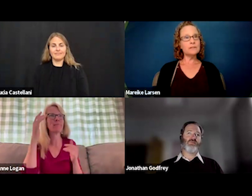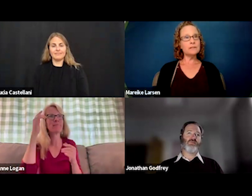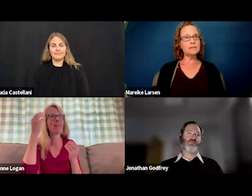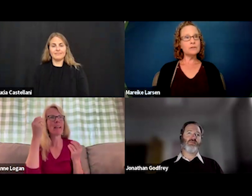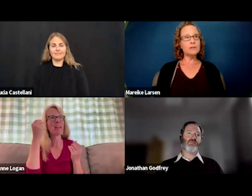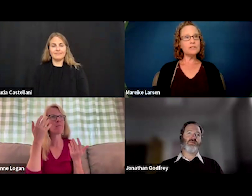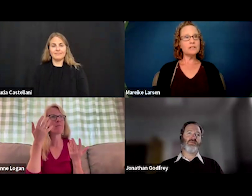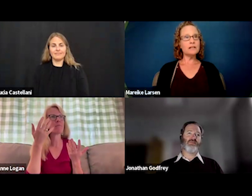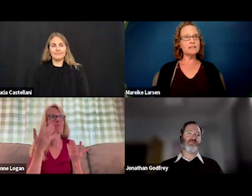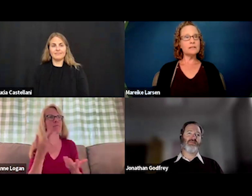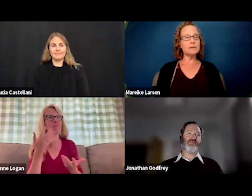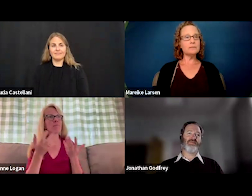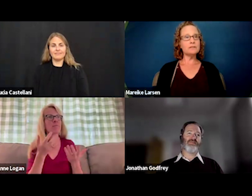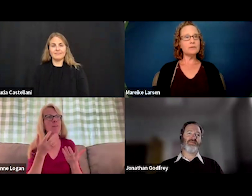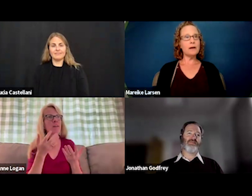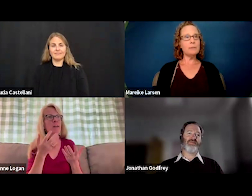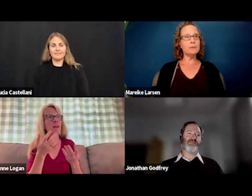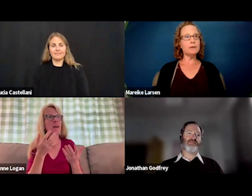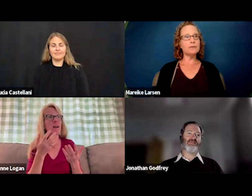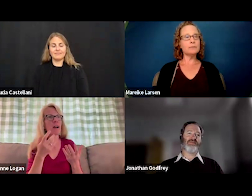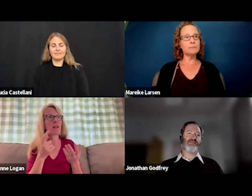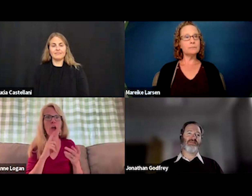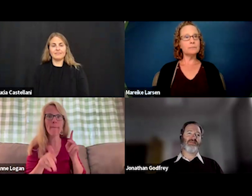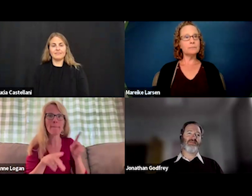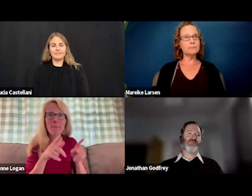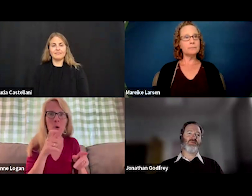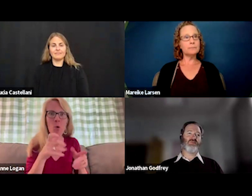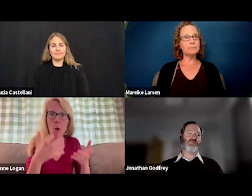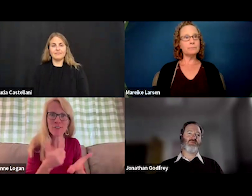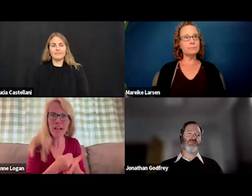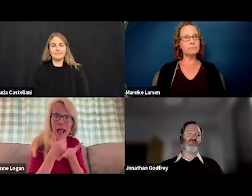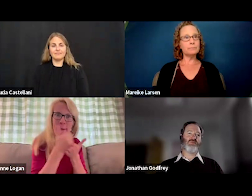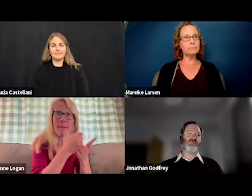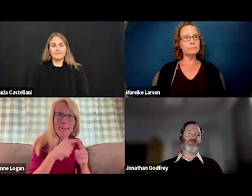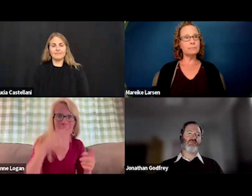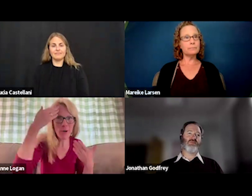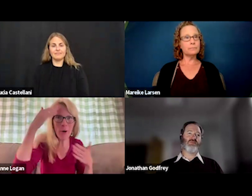These are questions that I sometimes still grapple with.